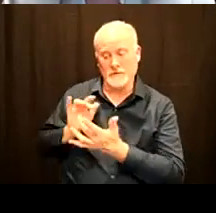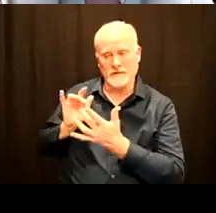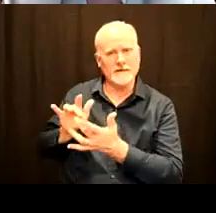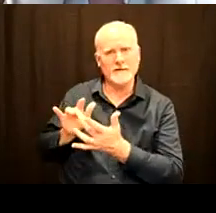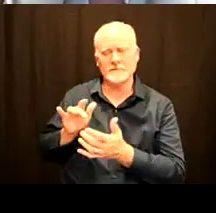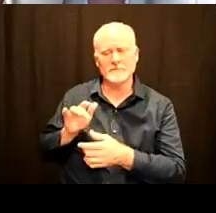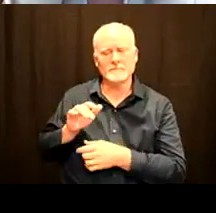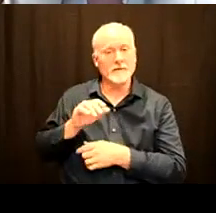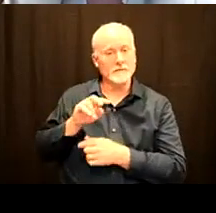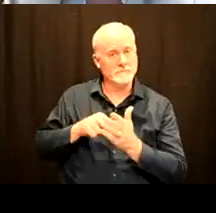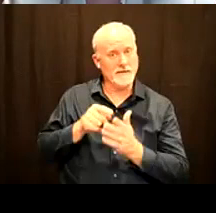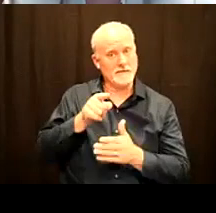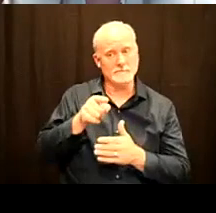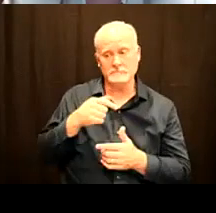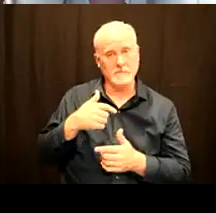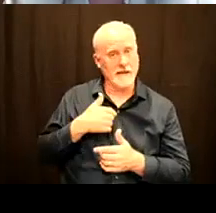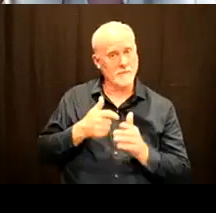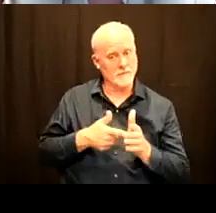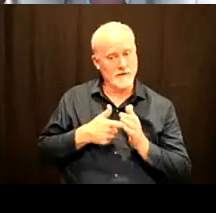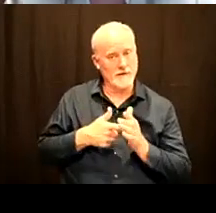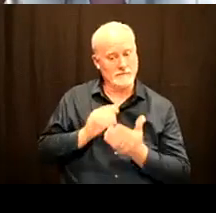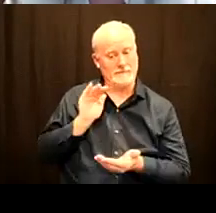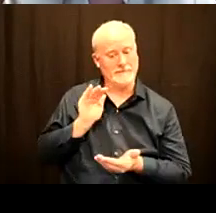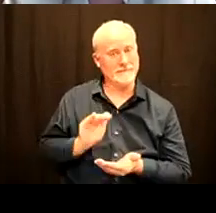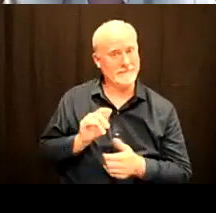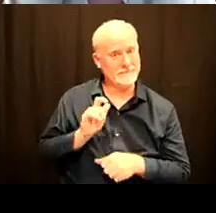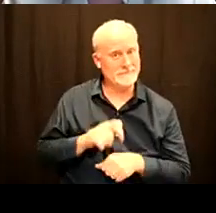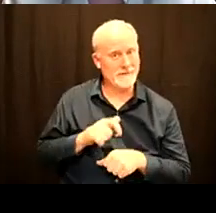period of time mandated by the alabama department of public health for quarantine